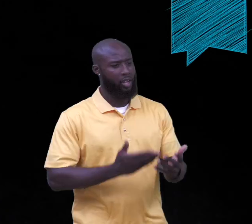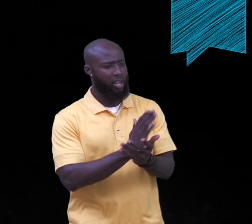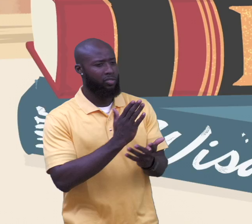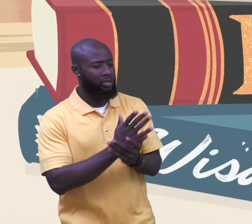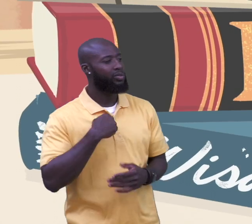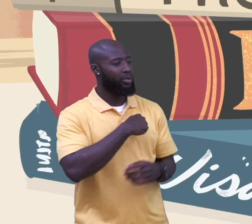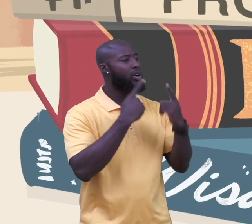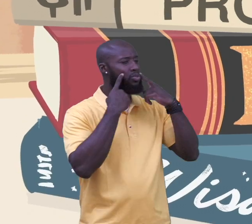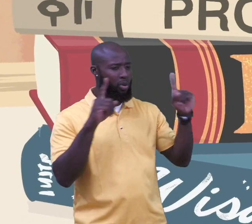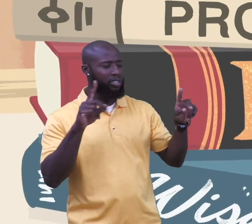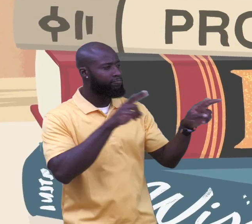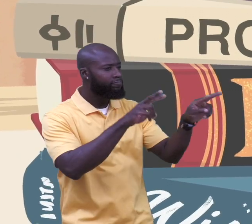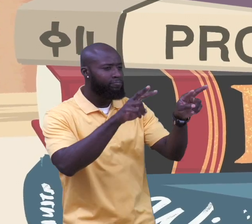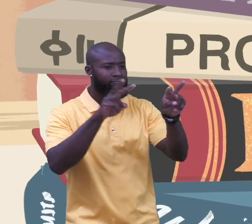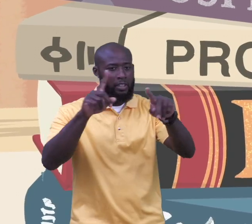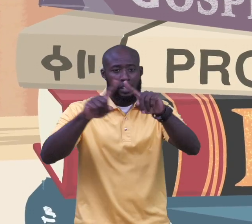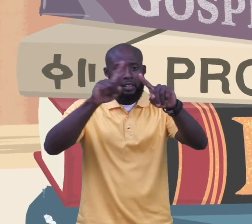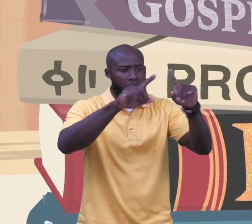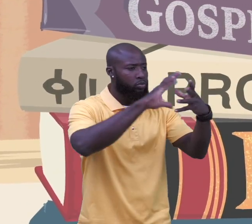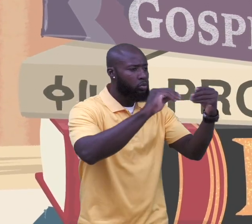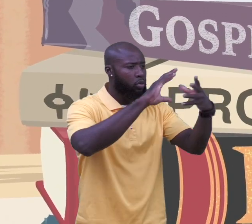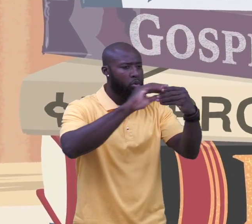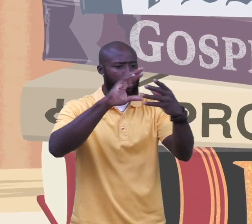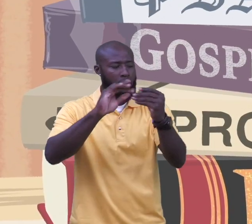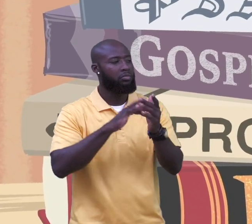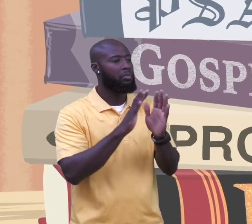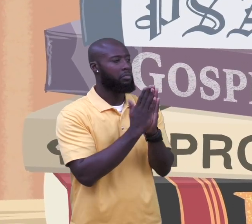Jon: Alright, we did it! In this series on how to read the Bible,